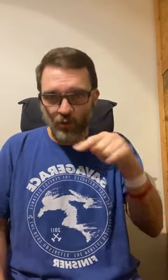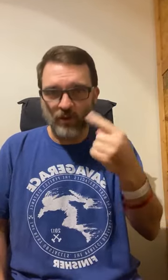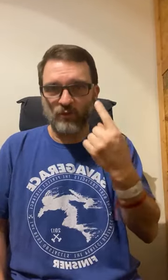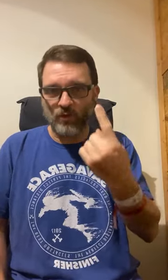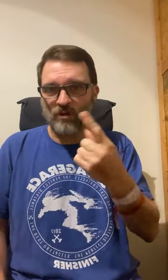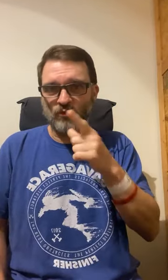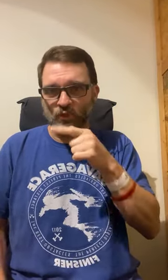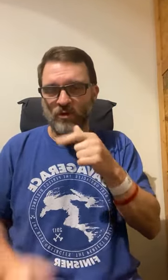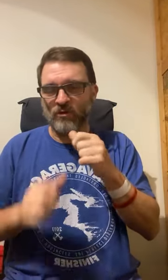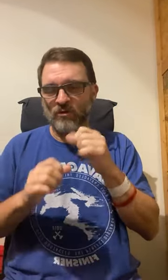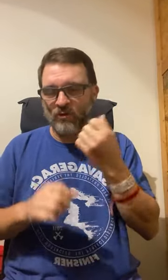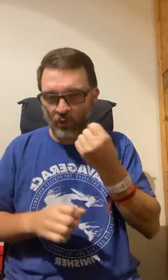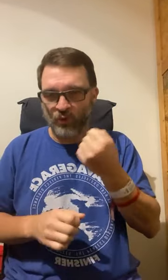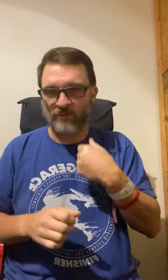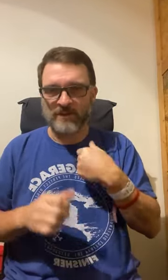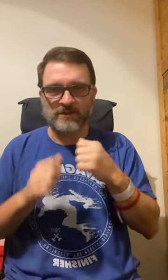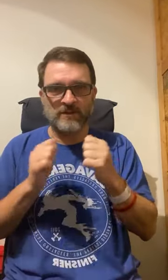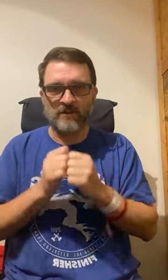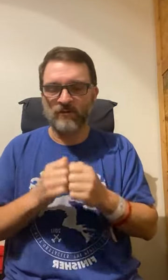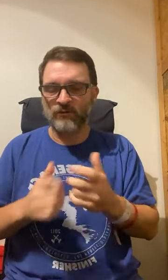She is the only one who can hold me together.